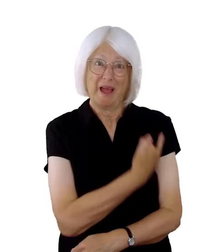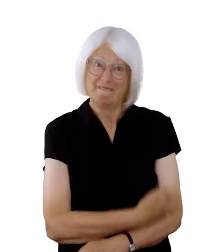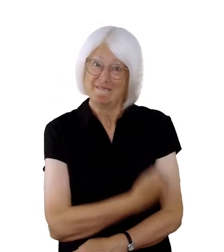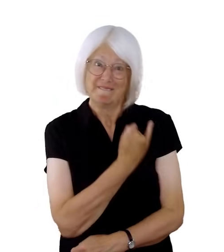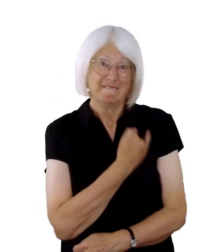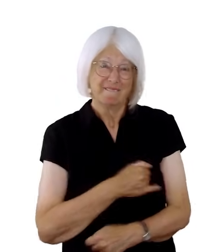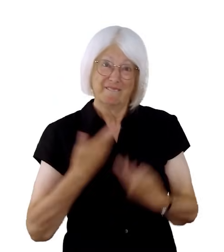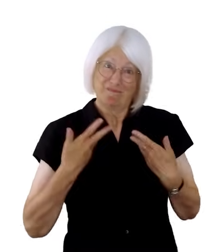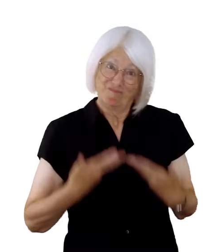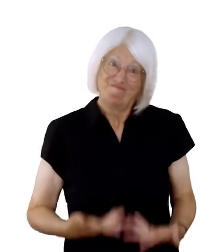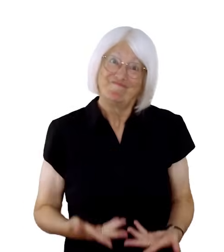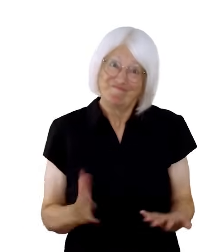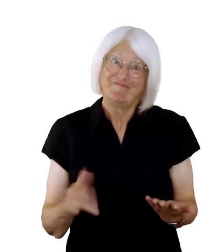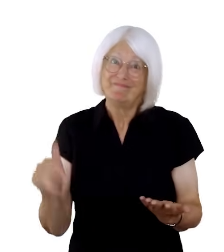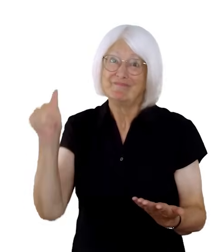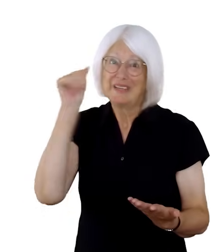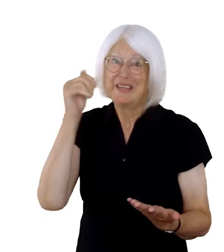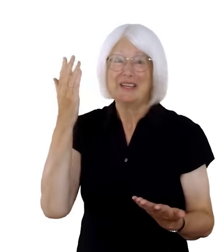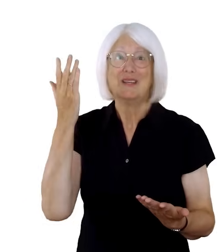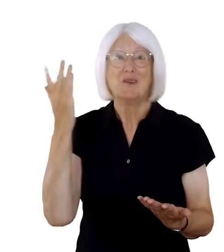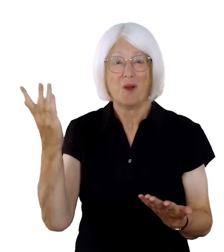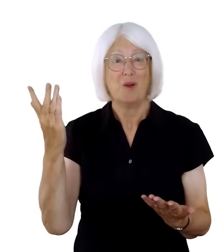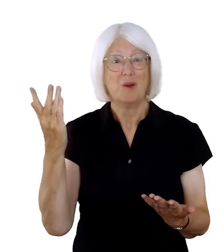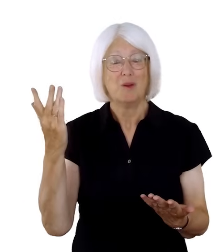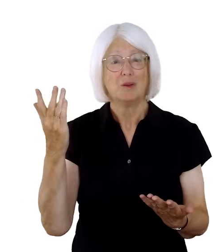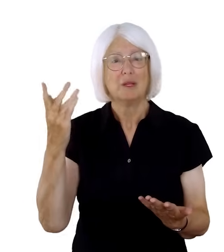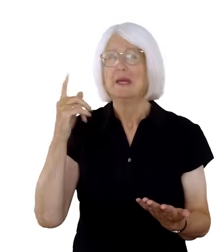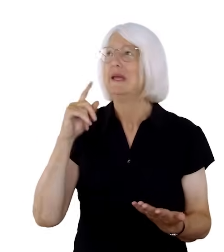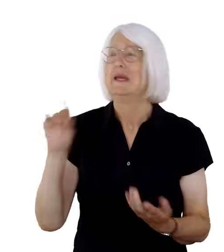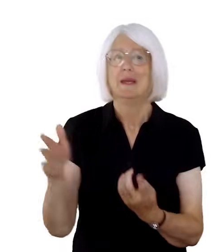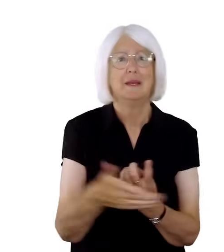Well our feeble frame he knows